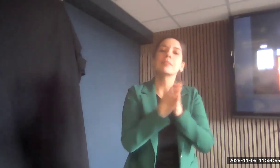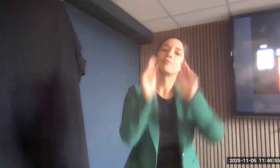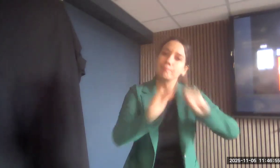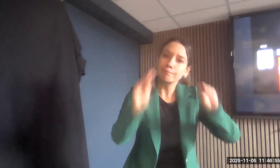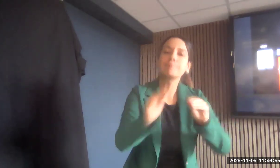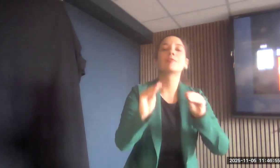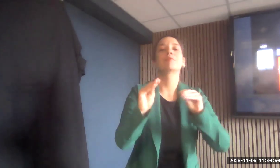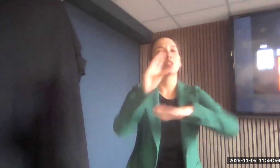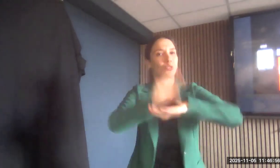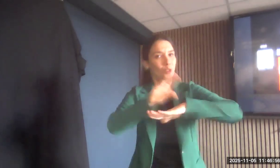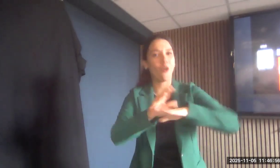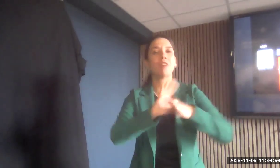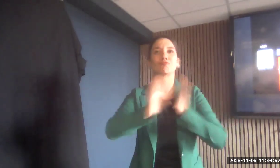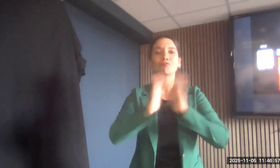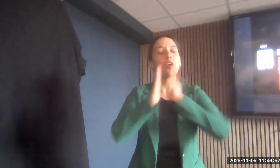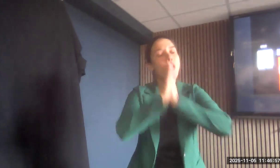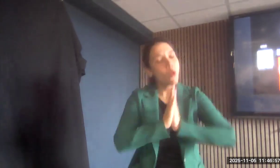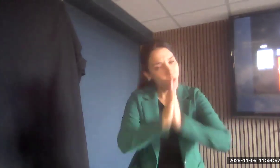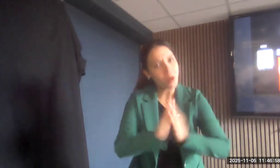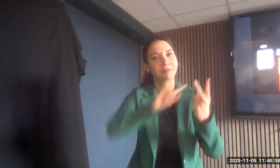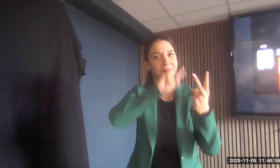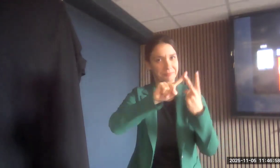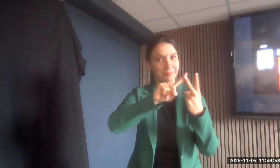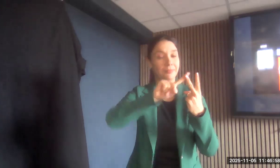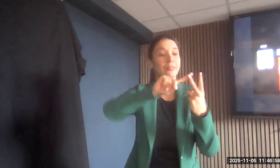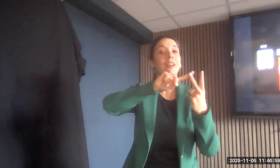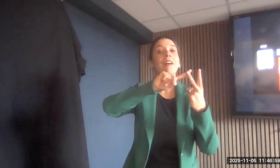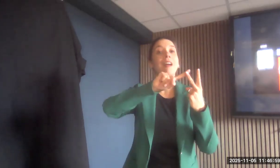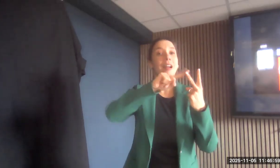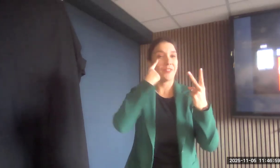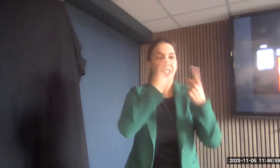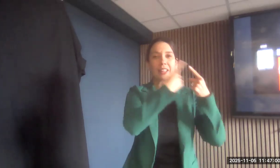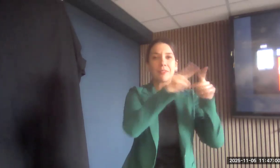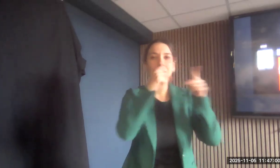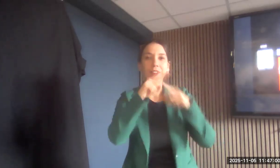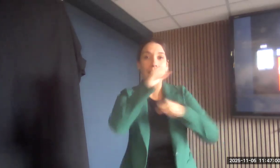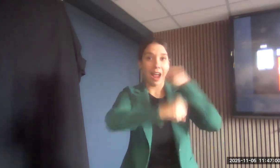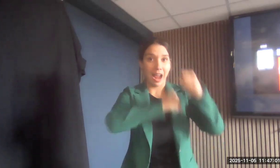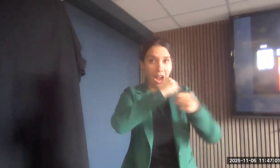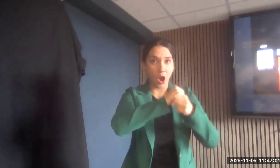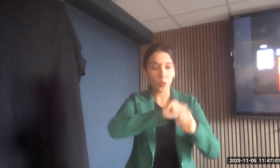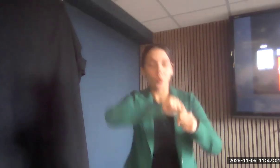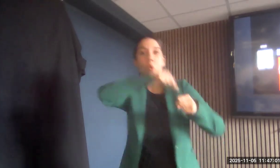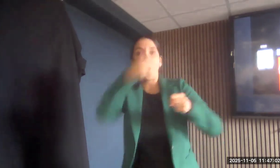Also, we know that there was other religious education and other sign language being used in church as well, that would have had influence.